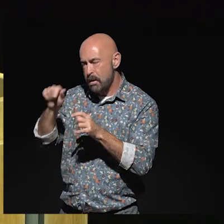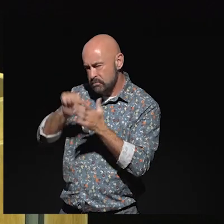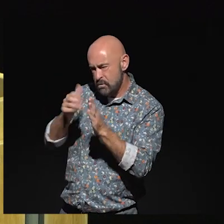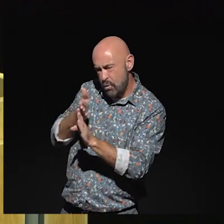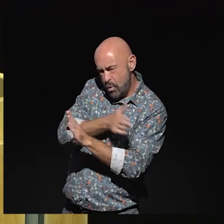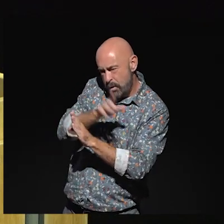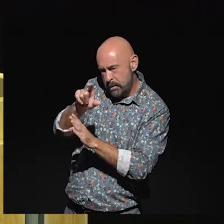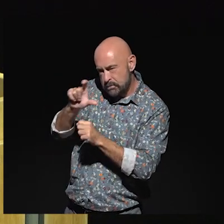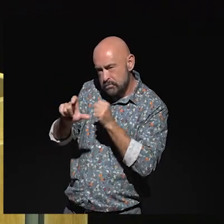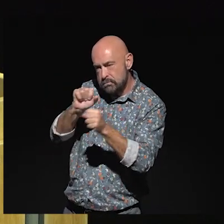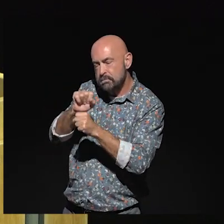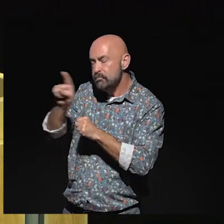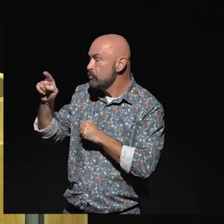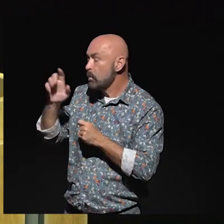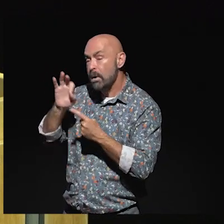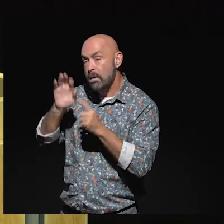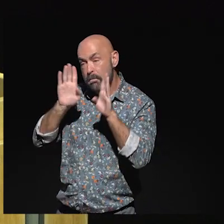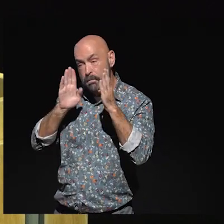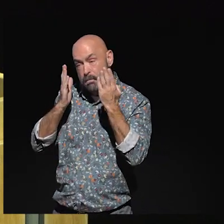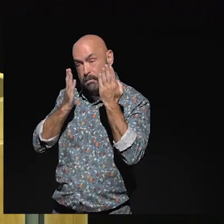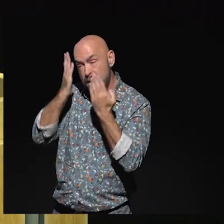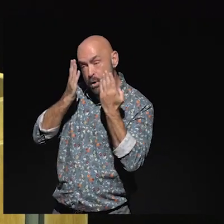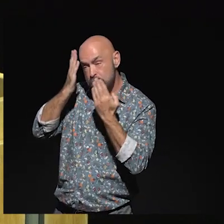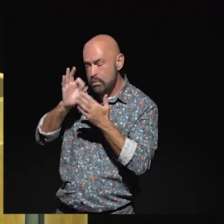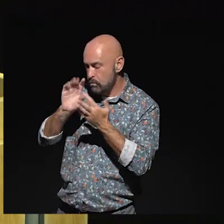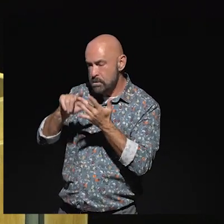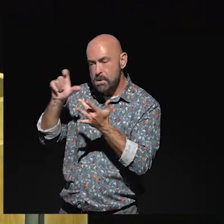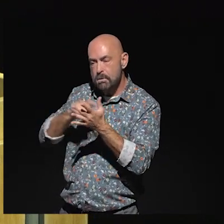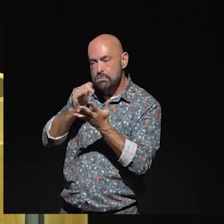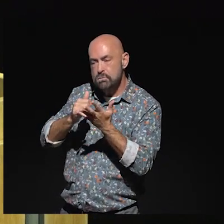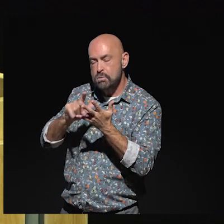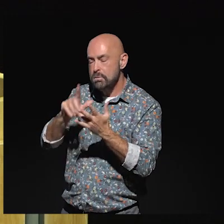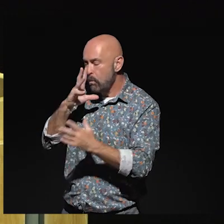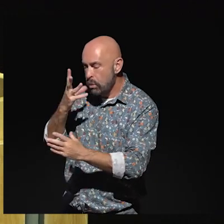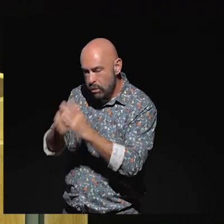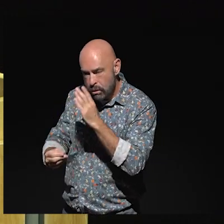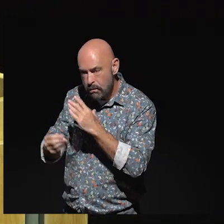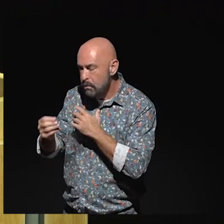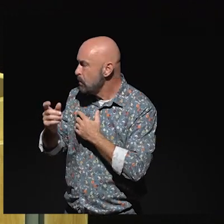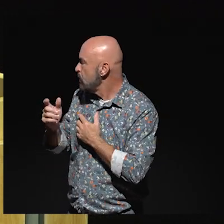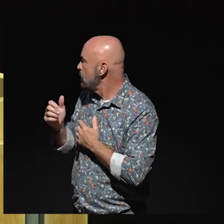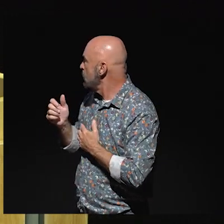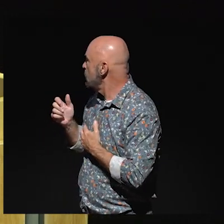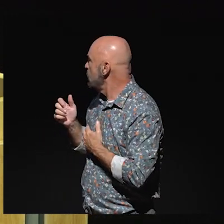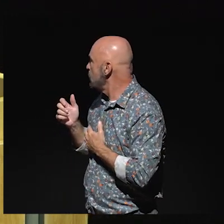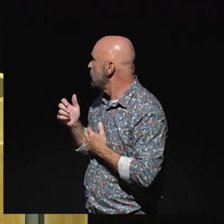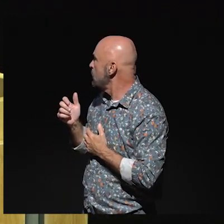Picasso falls in with the Ballets Russes, with Diaghilev's great ballet,